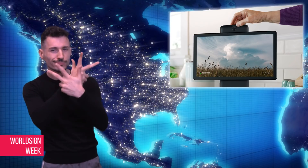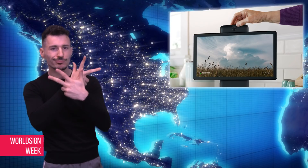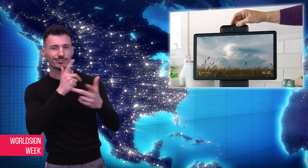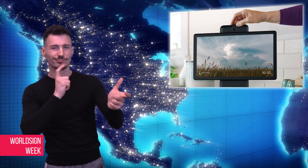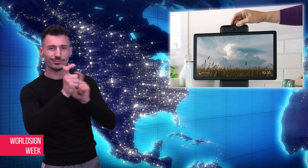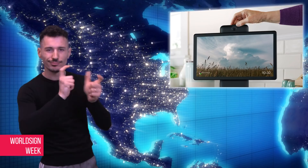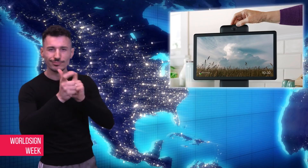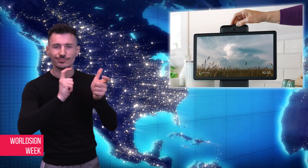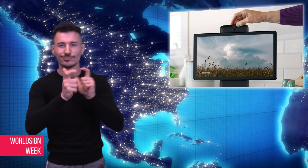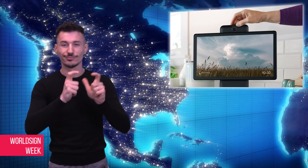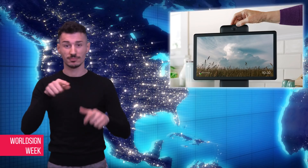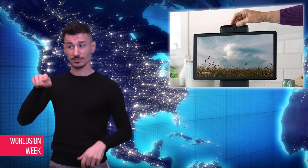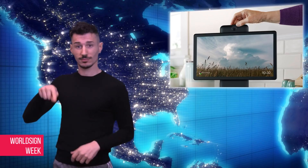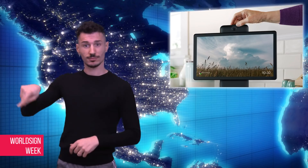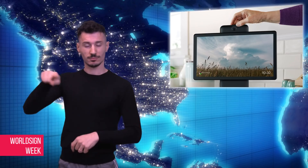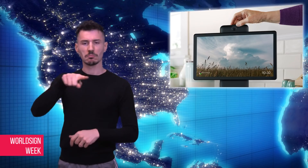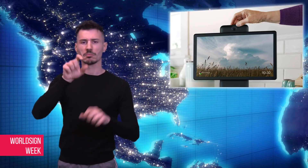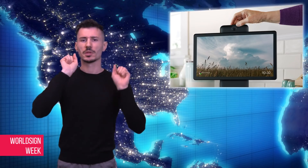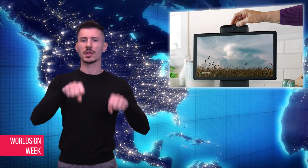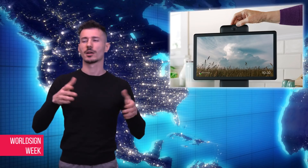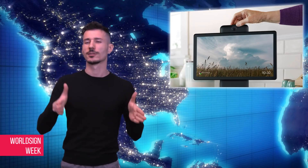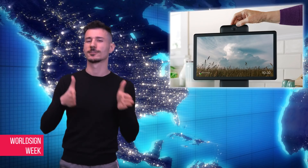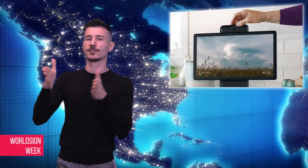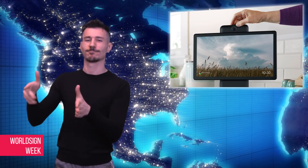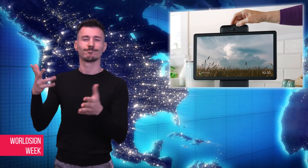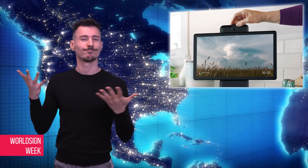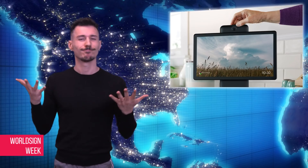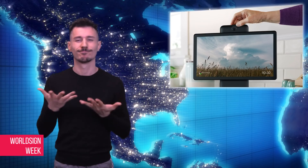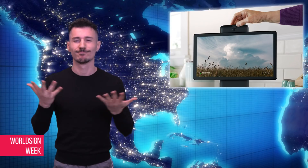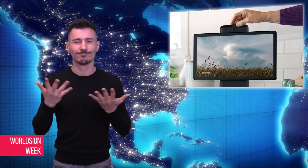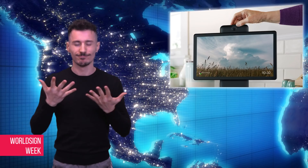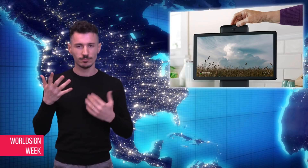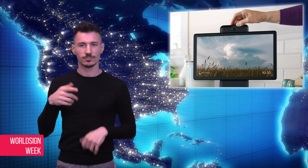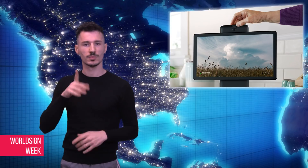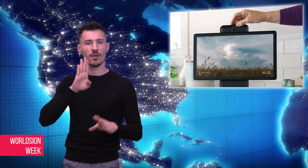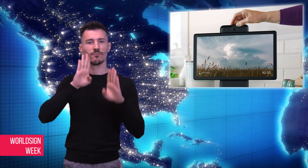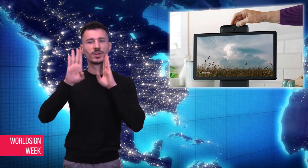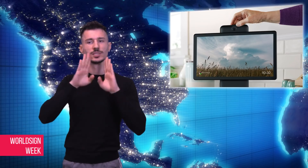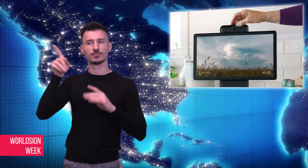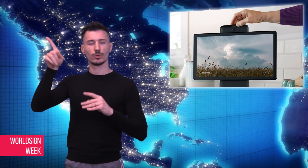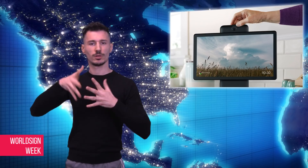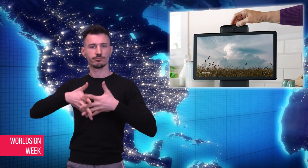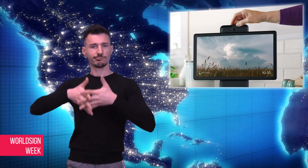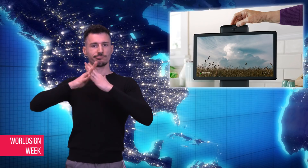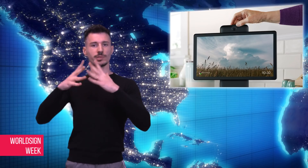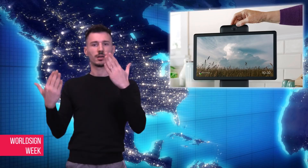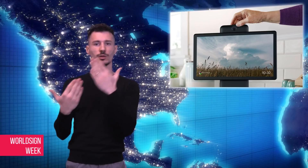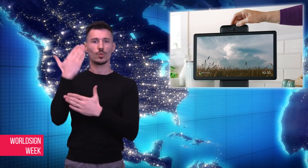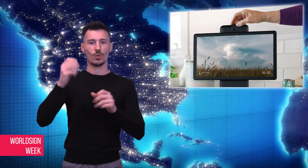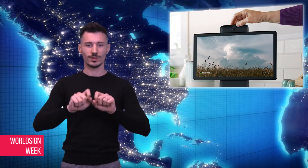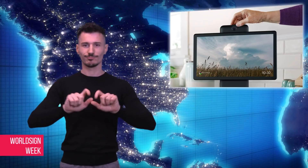launched the “Portal” video-calling device.